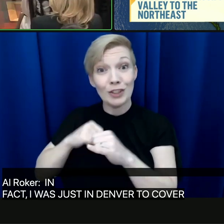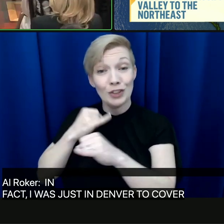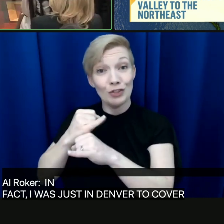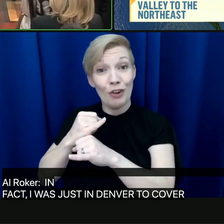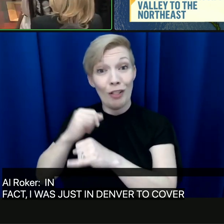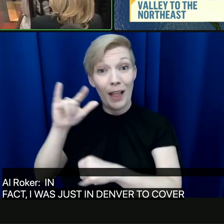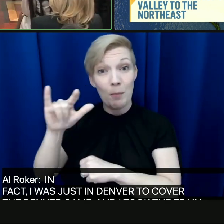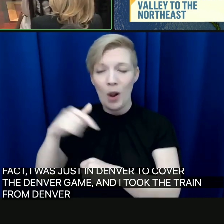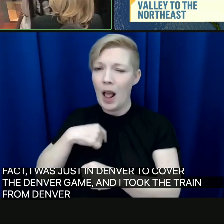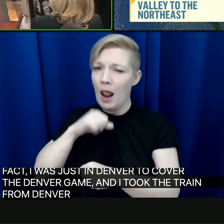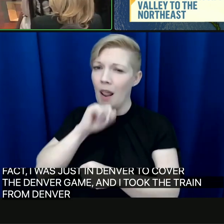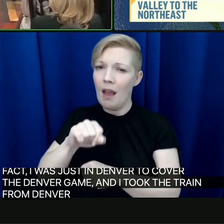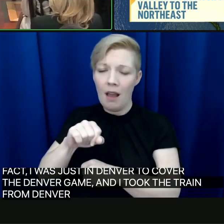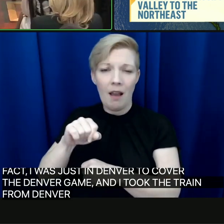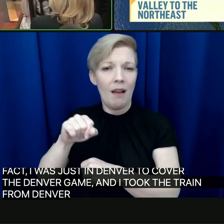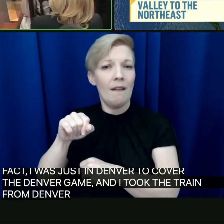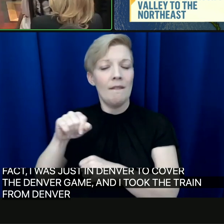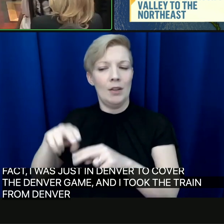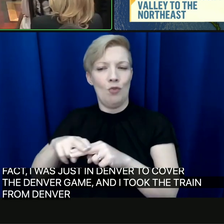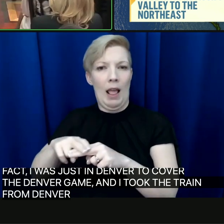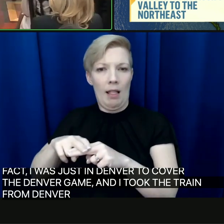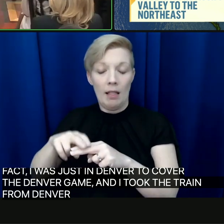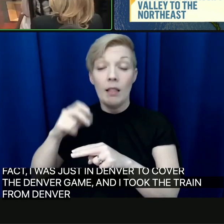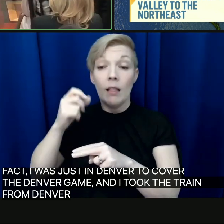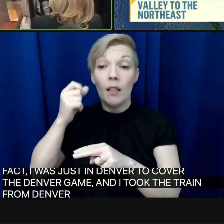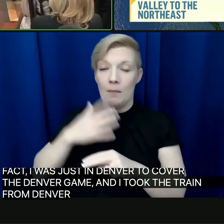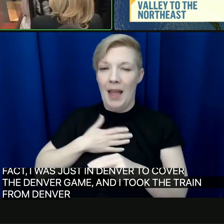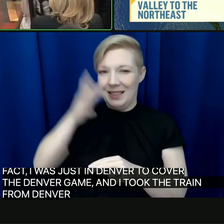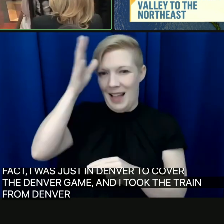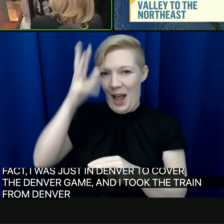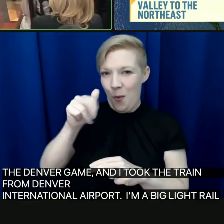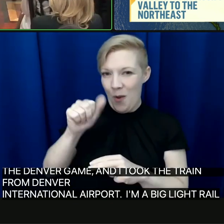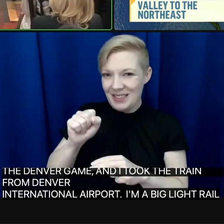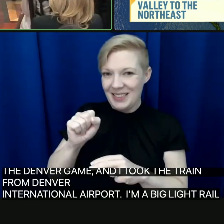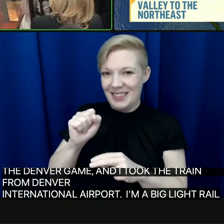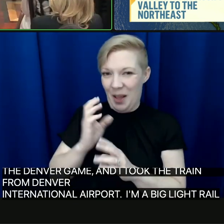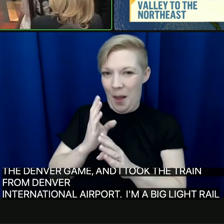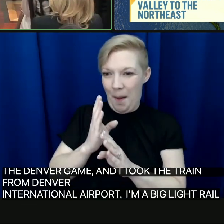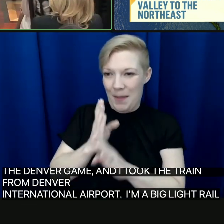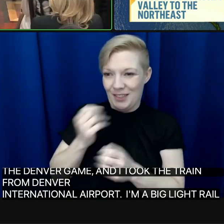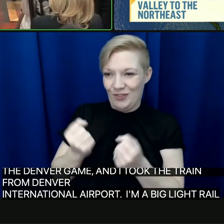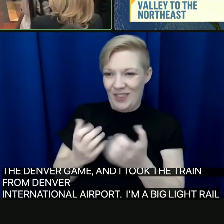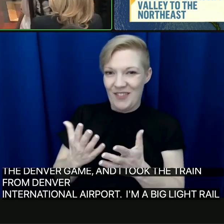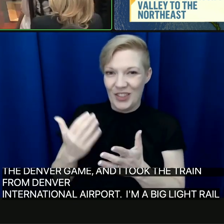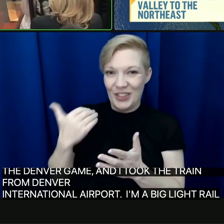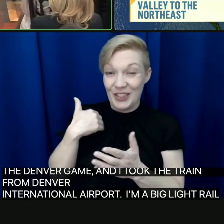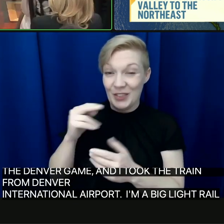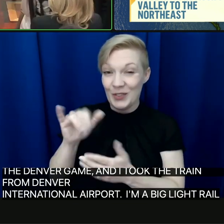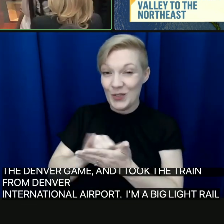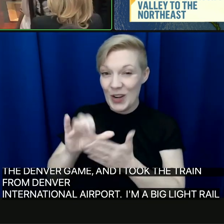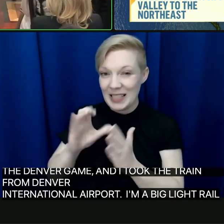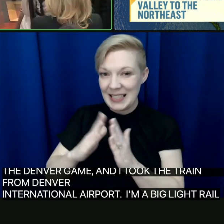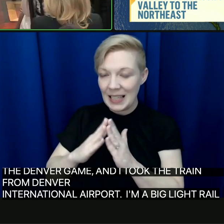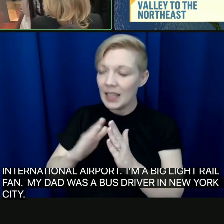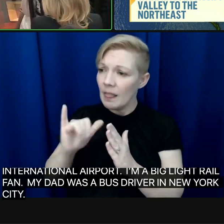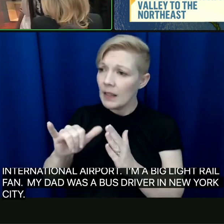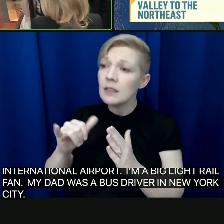My dad was a bus driver in New York City. So, you know, it's these it's mass transit. You know, it's, you know,